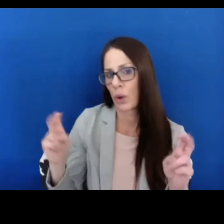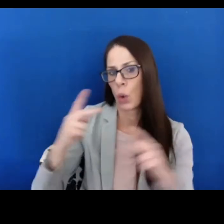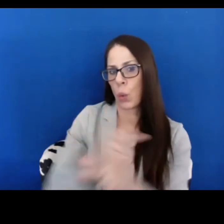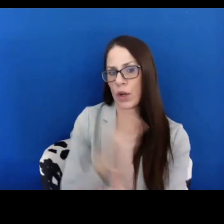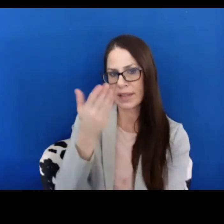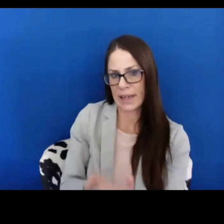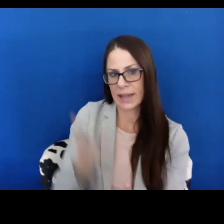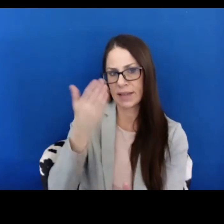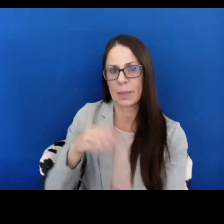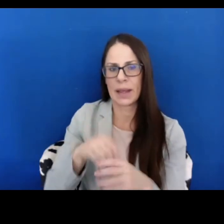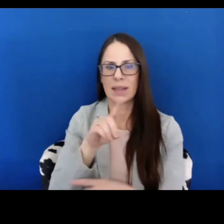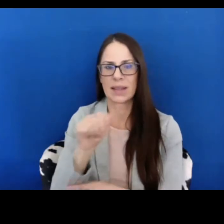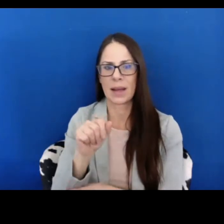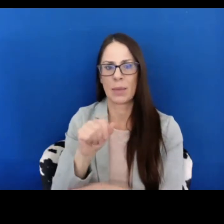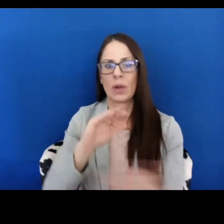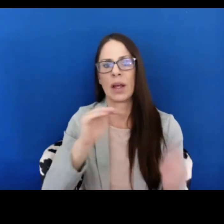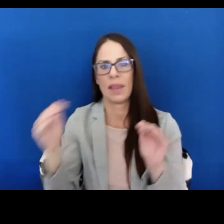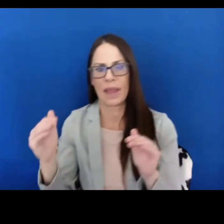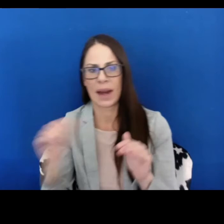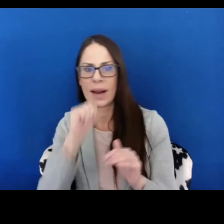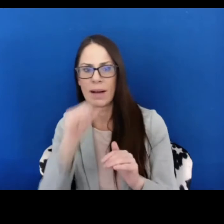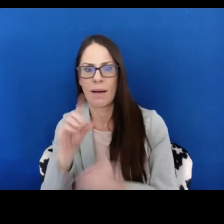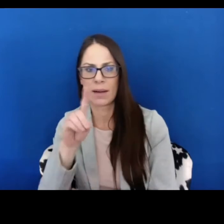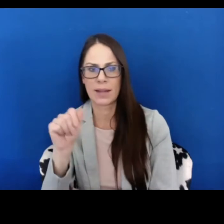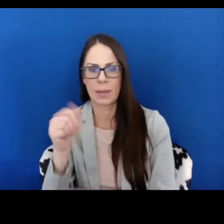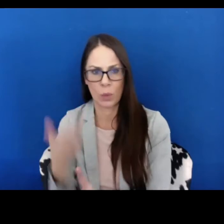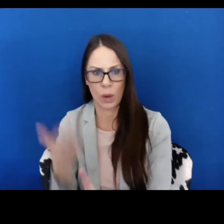condition than it is to be in a non 15:23:18 disabled one, as if this were and